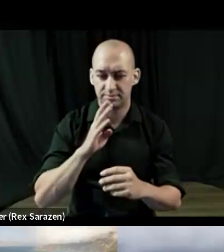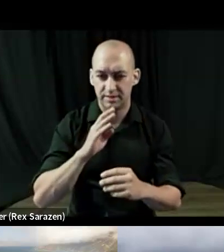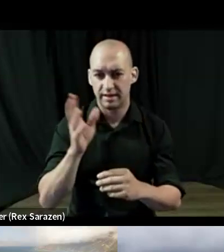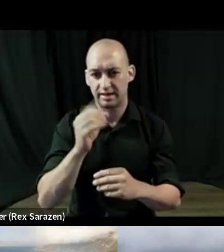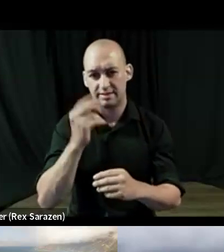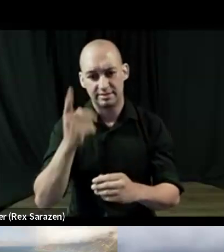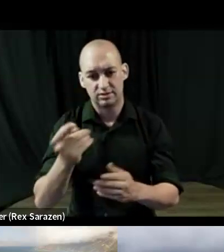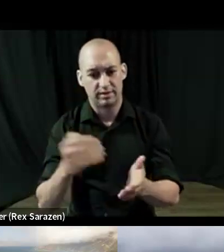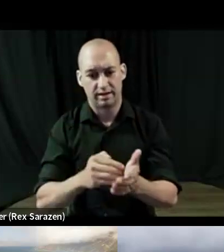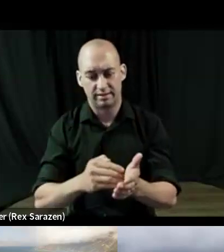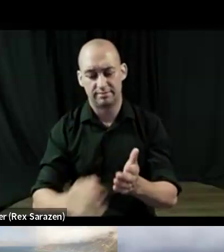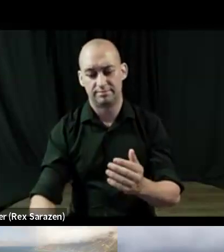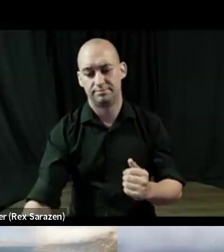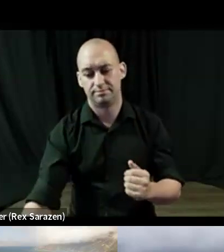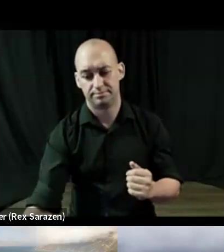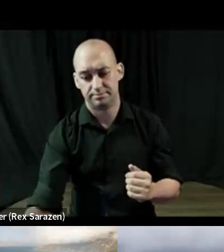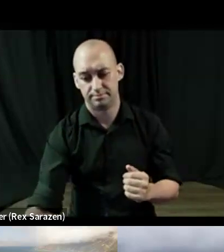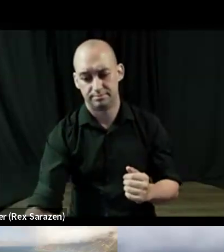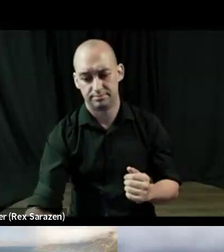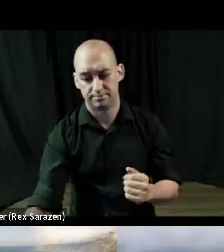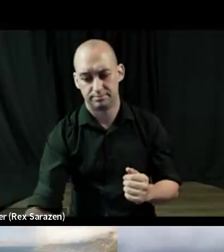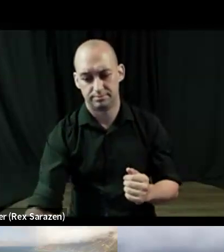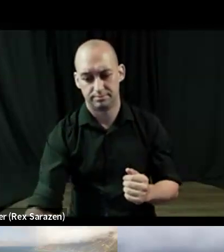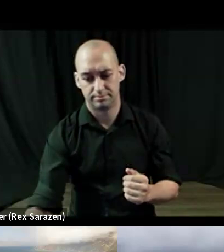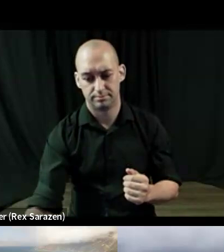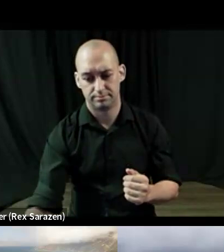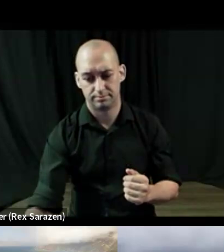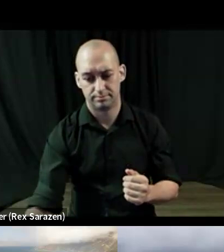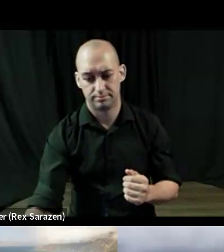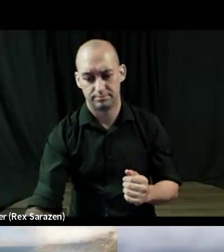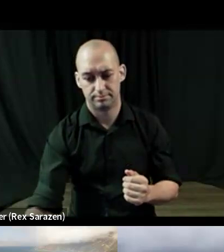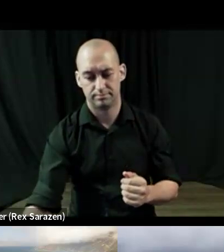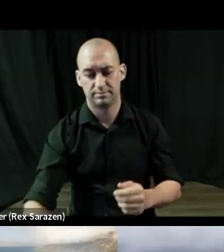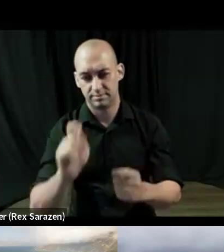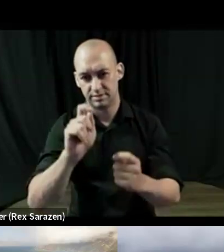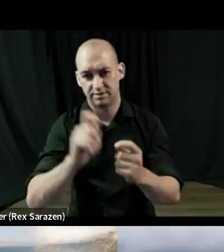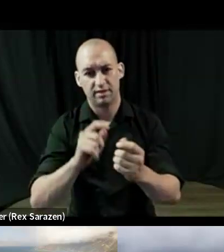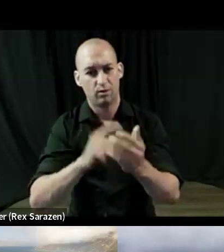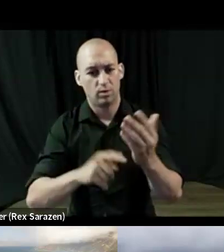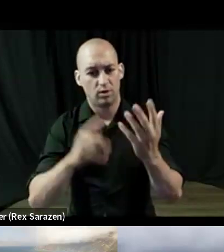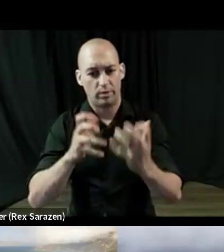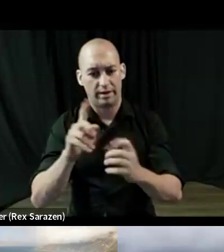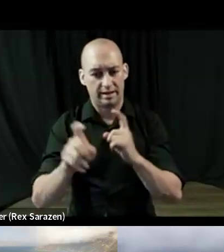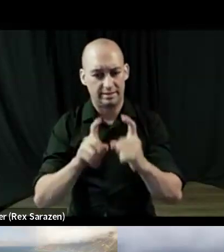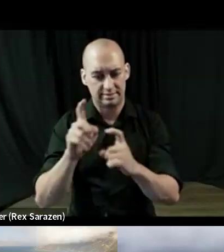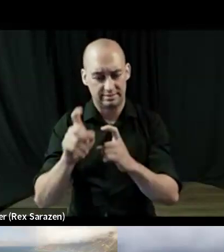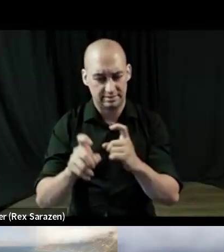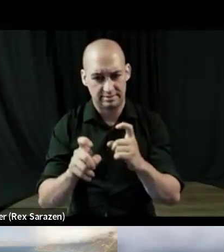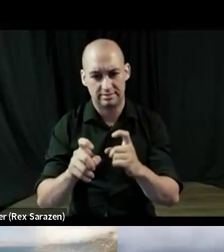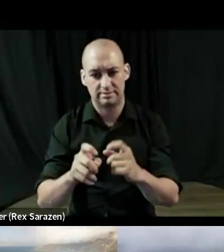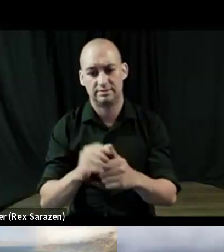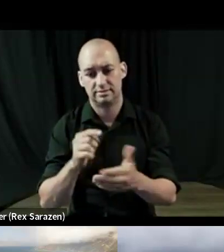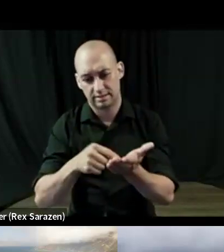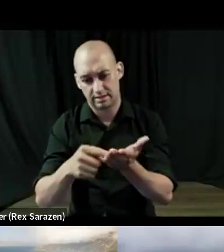as always. So specifically, what I want to ask or put up for conversation is that many of us